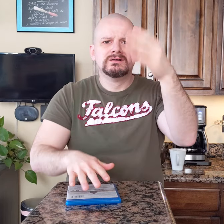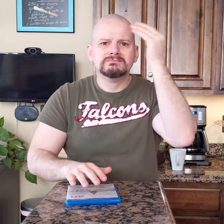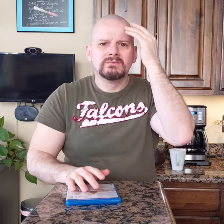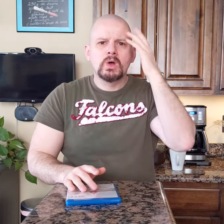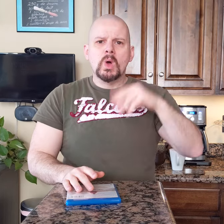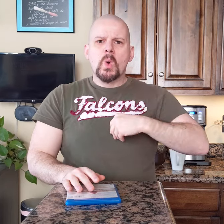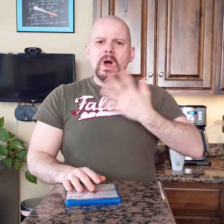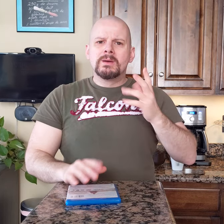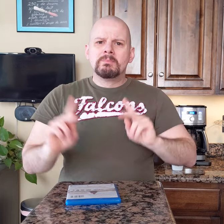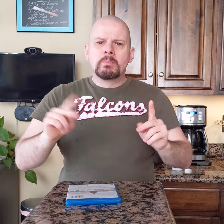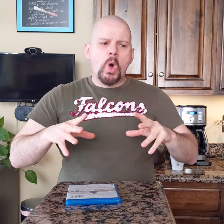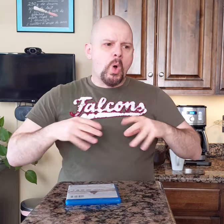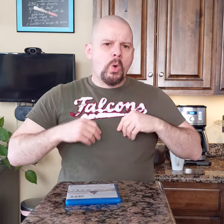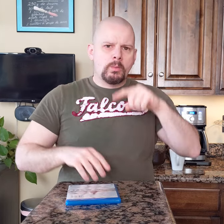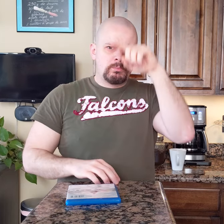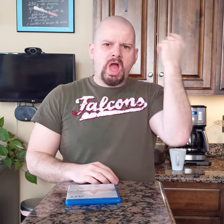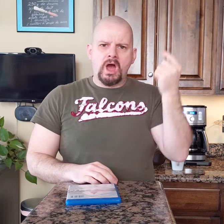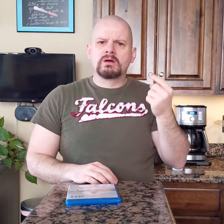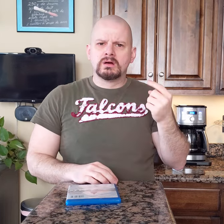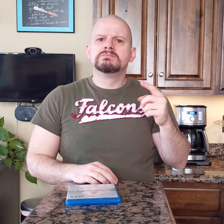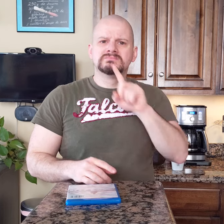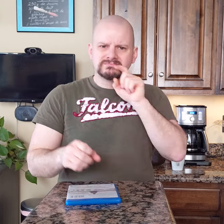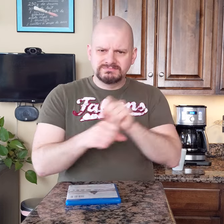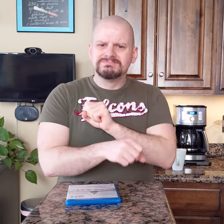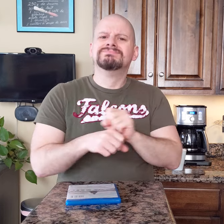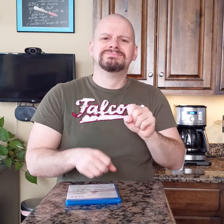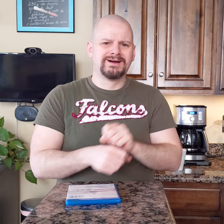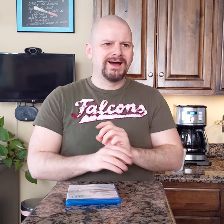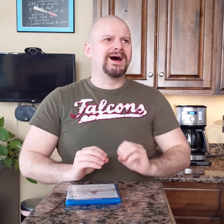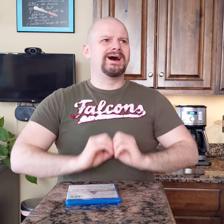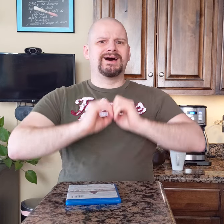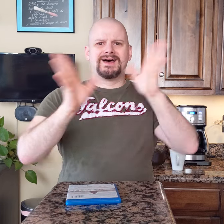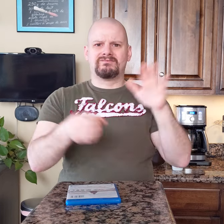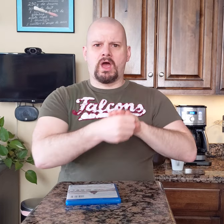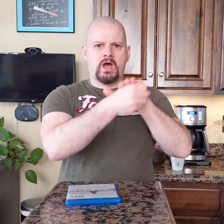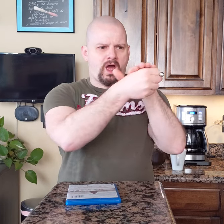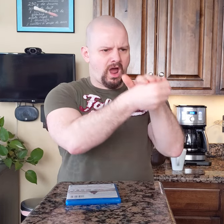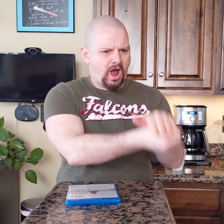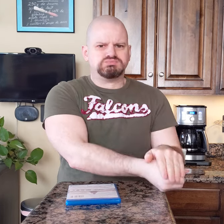You know white people owning Black people, this is obviously an oppression.